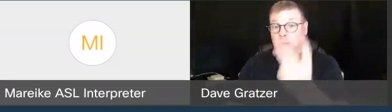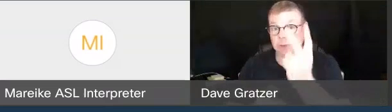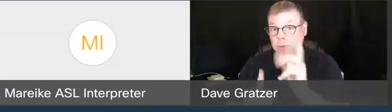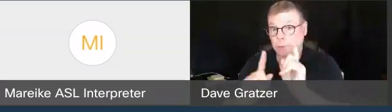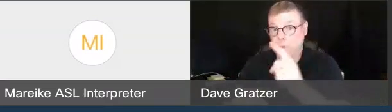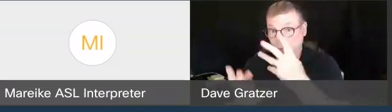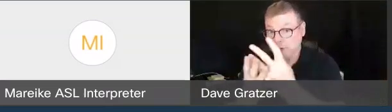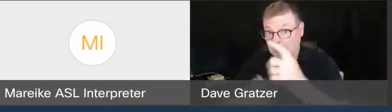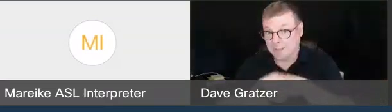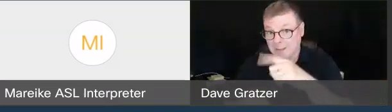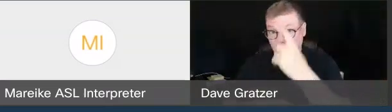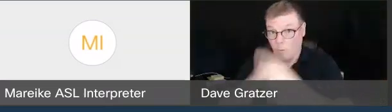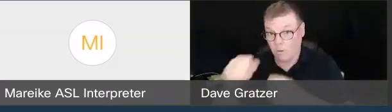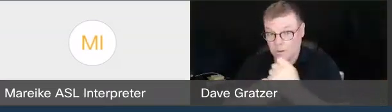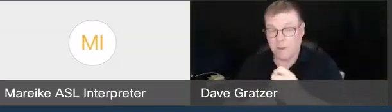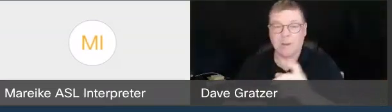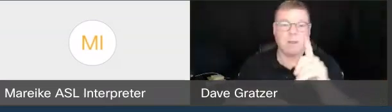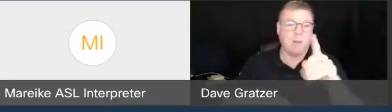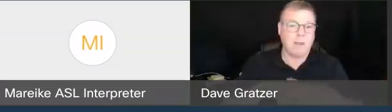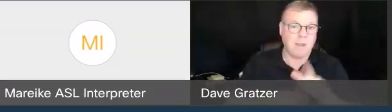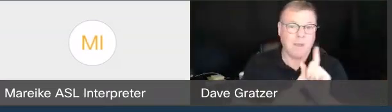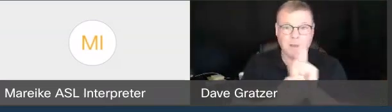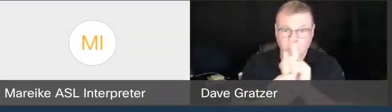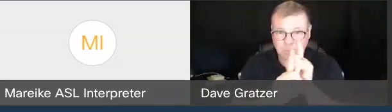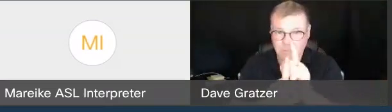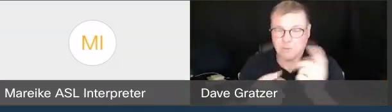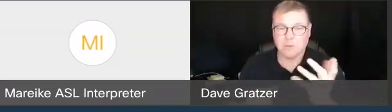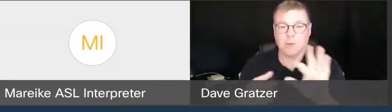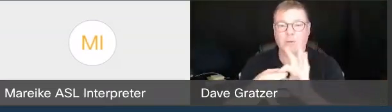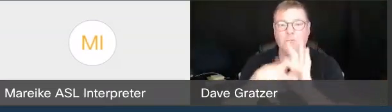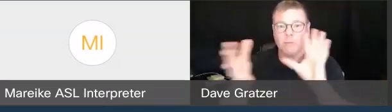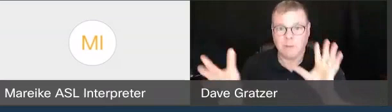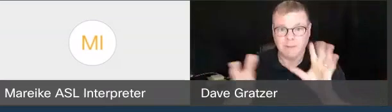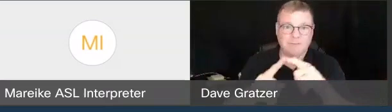Is it the FACT that you're on probation? Is it a release from a jail release from prison?